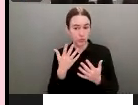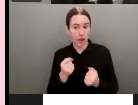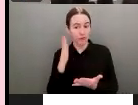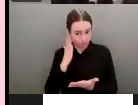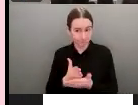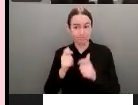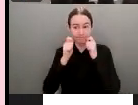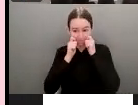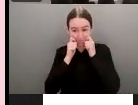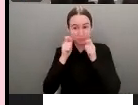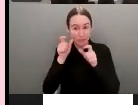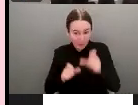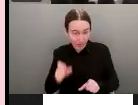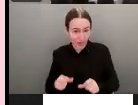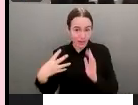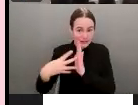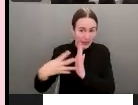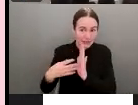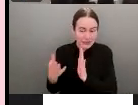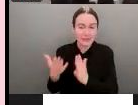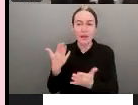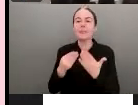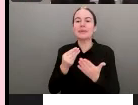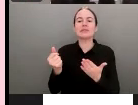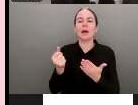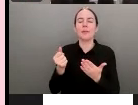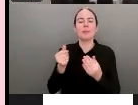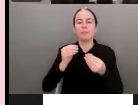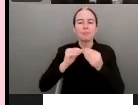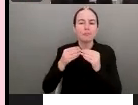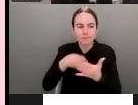There might be issues that come up that